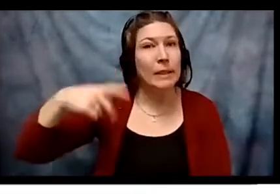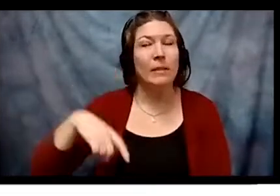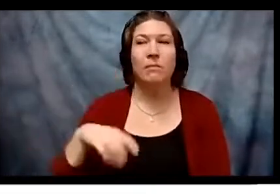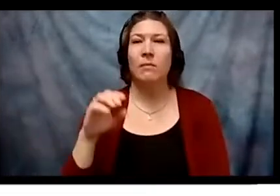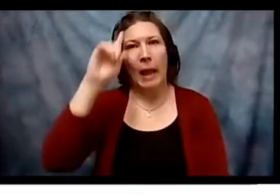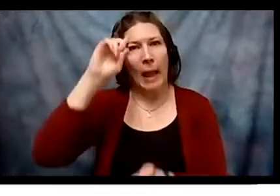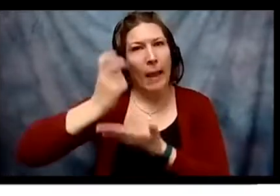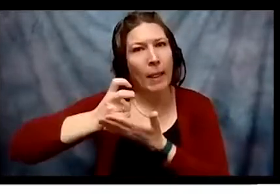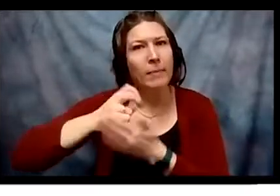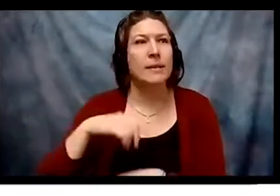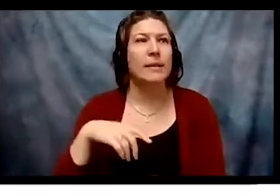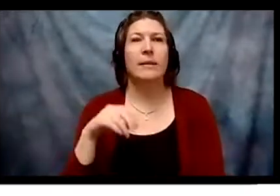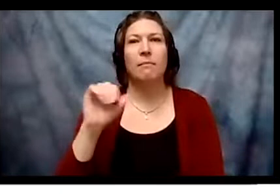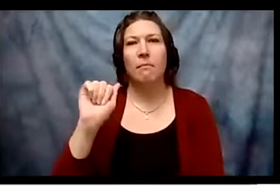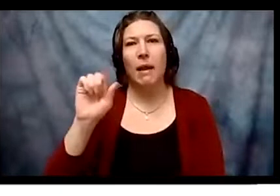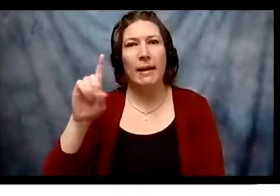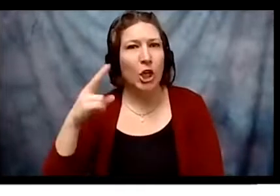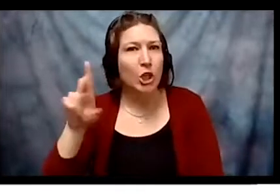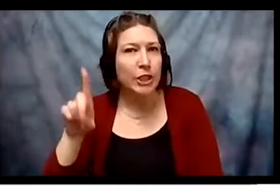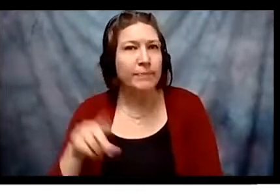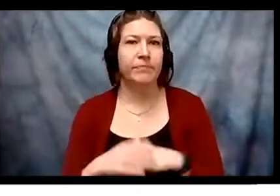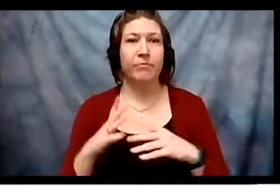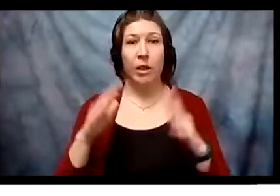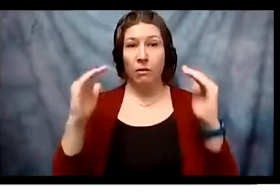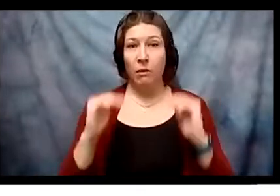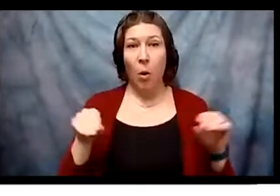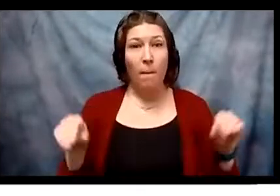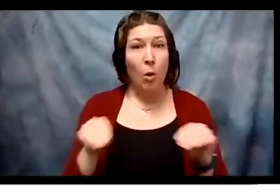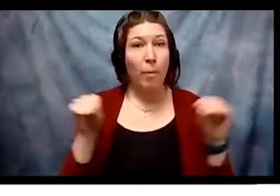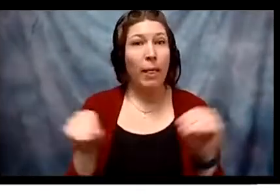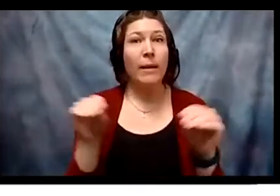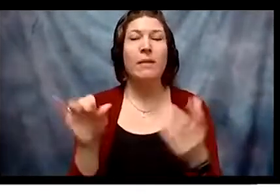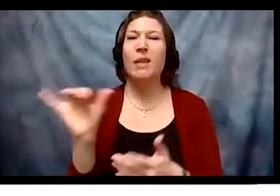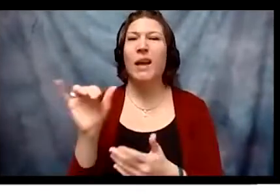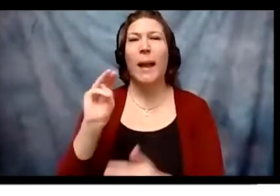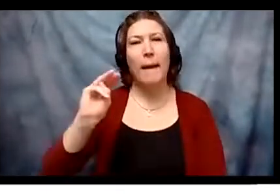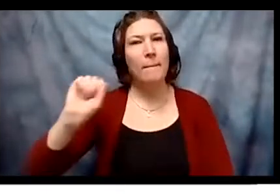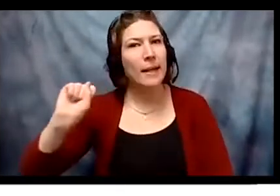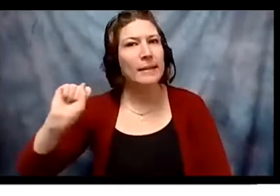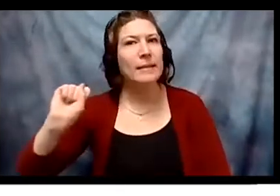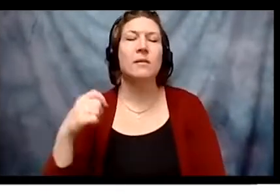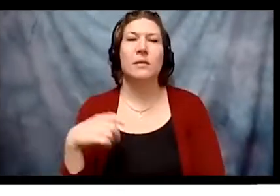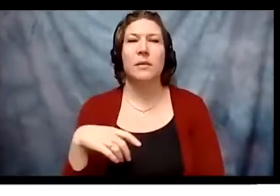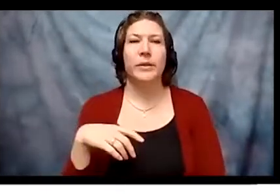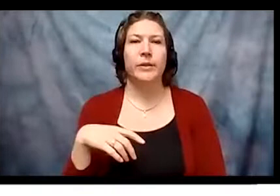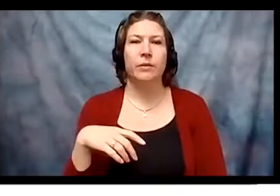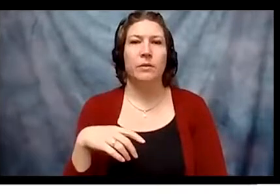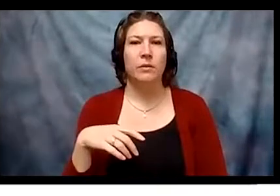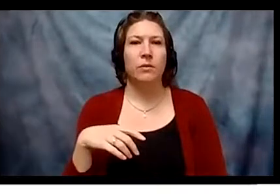ADHD, mobility like multiple sclerosis or MS. Remember that